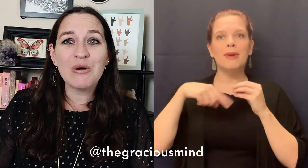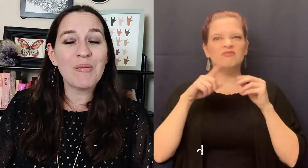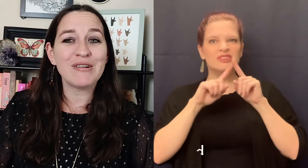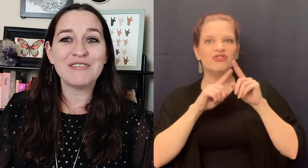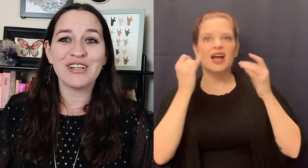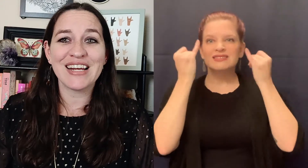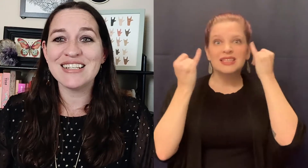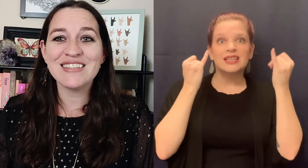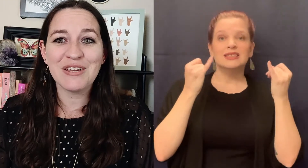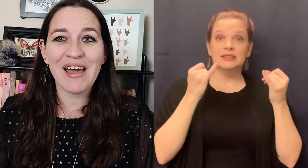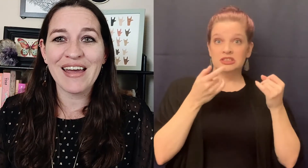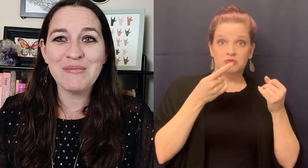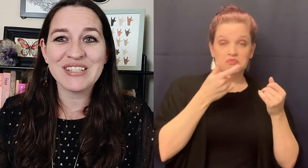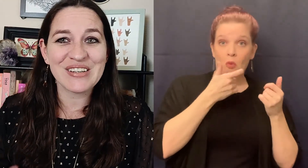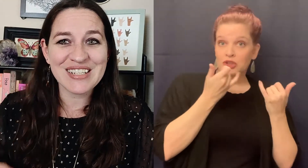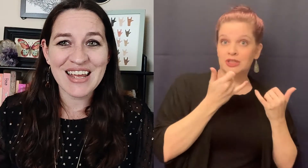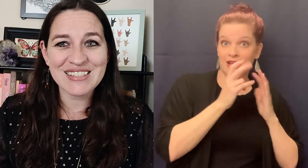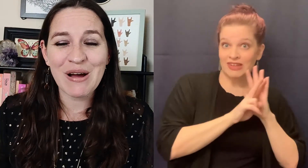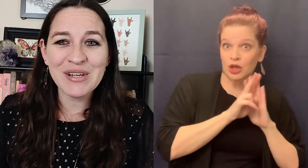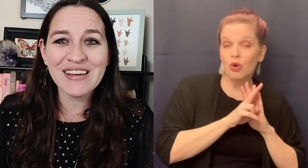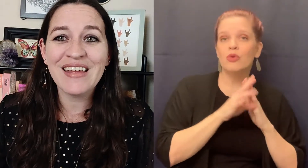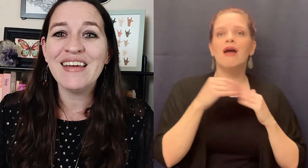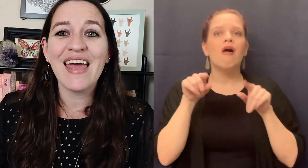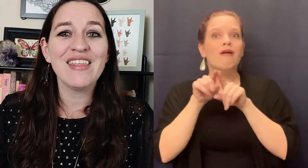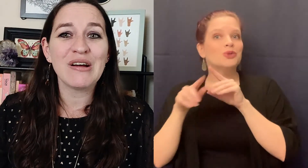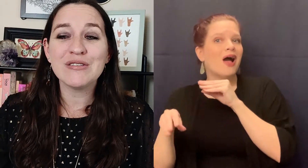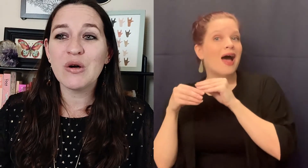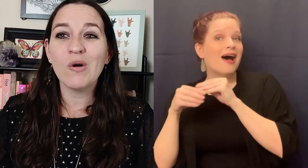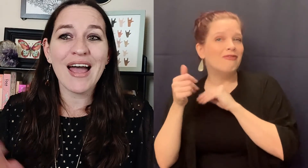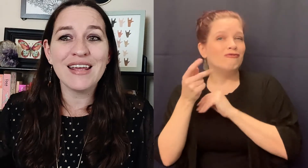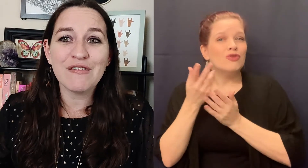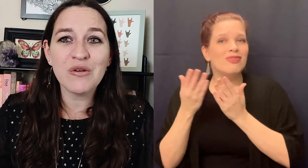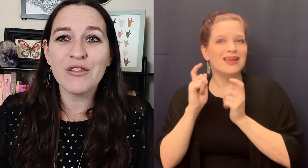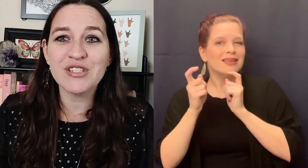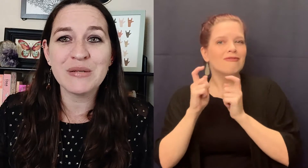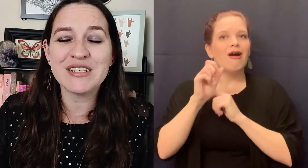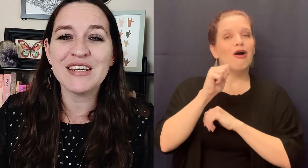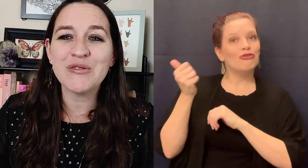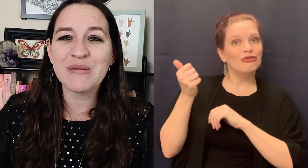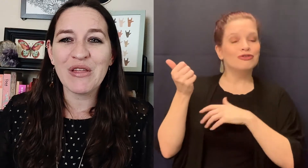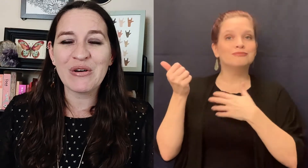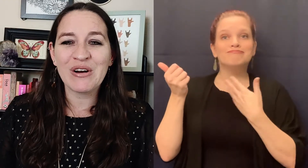you about different ideas that you had based on today's topic. And then also we'll add in a few other tips and give you some other